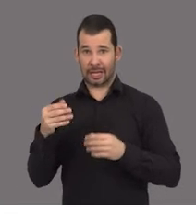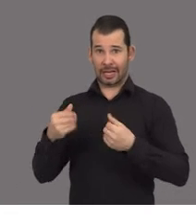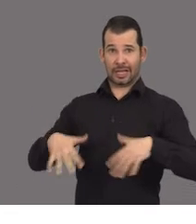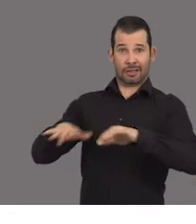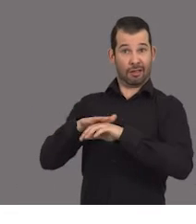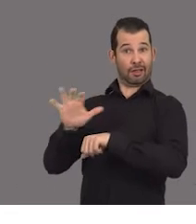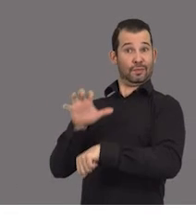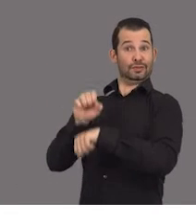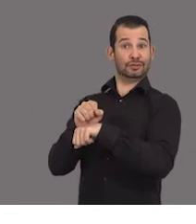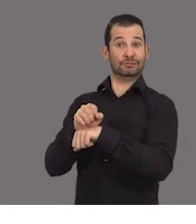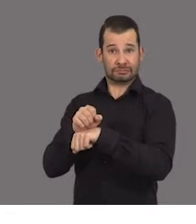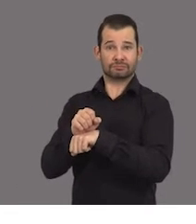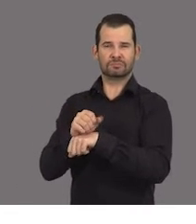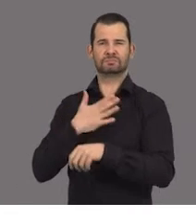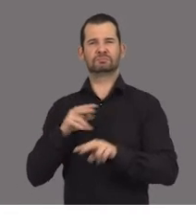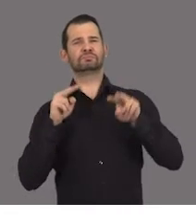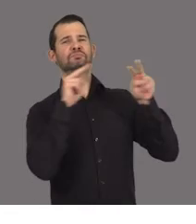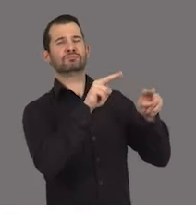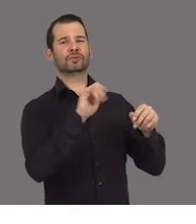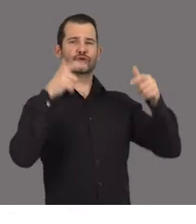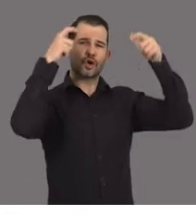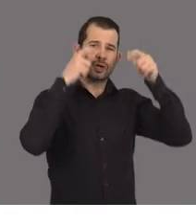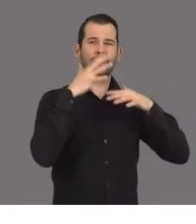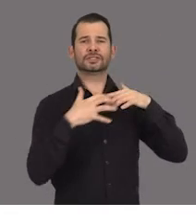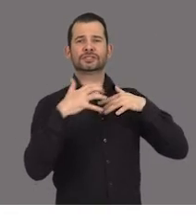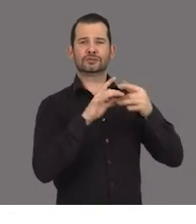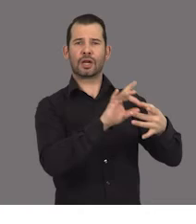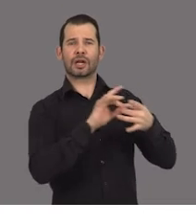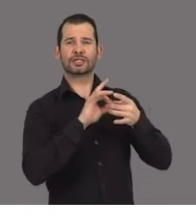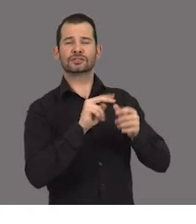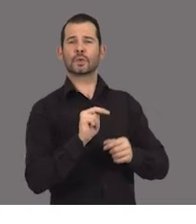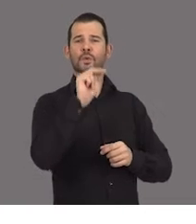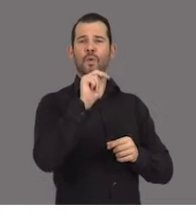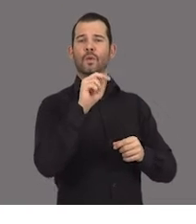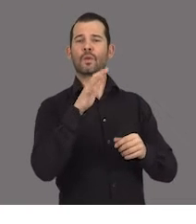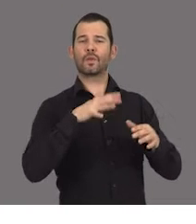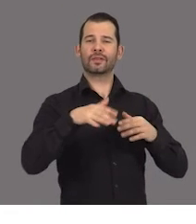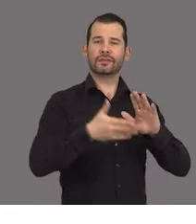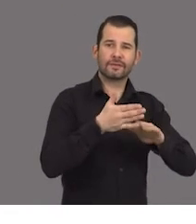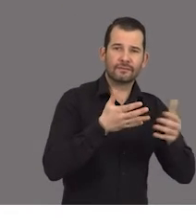Crown-Indigenous Relations and Northern Affairs Canada webpage at